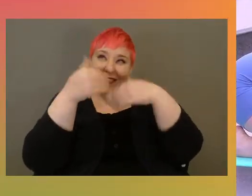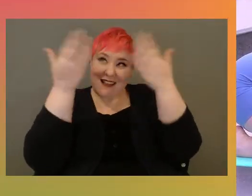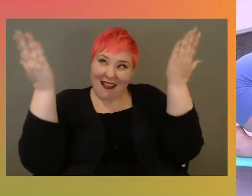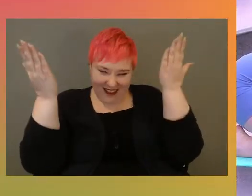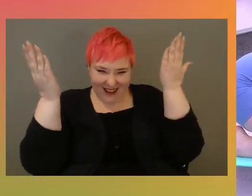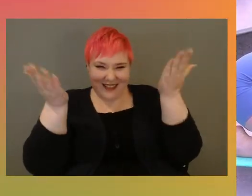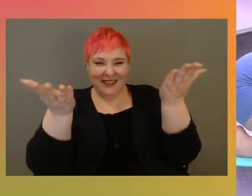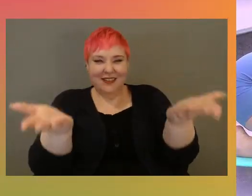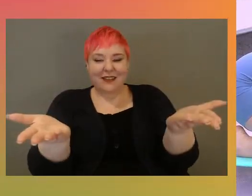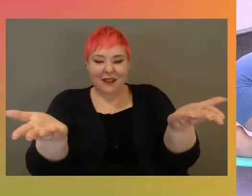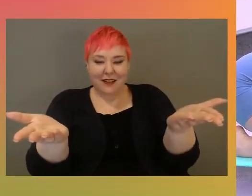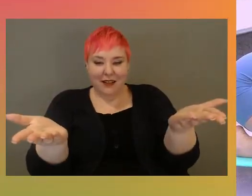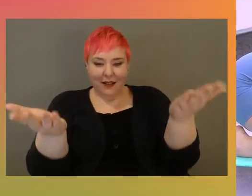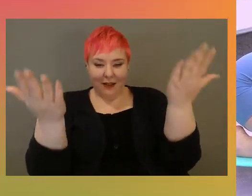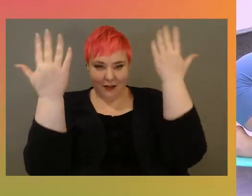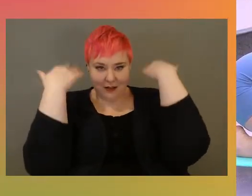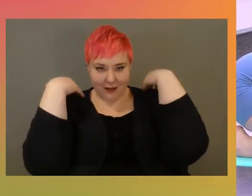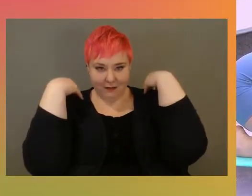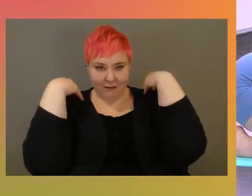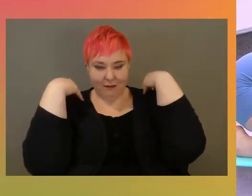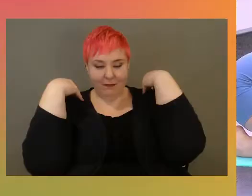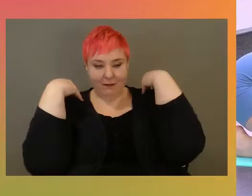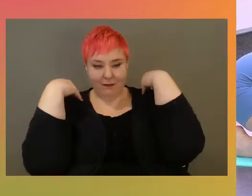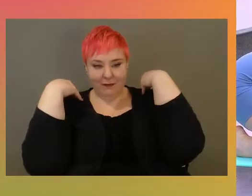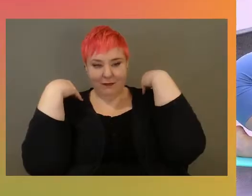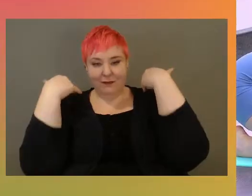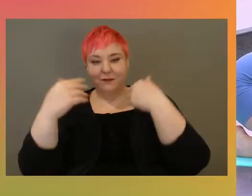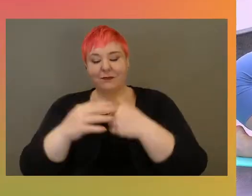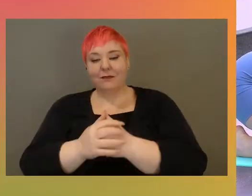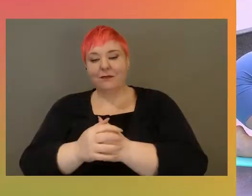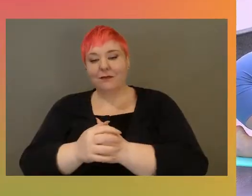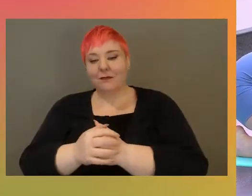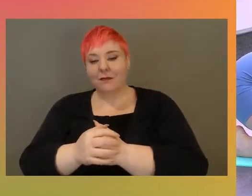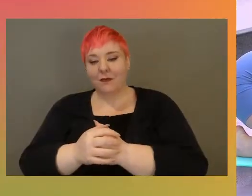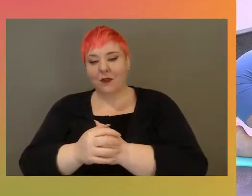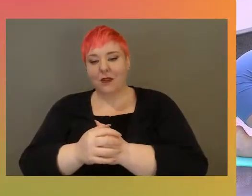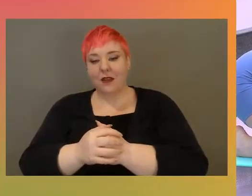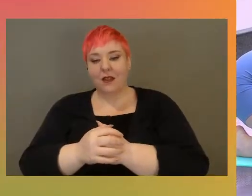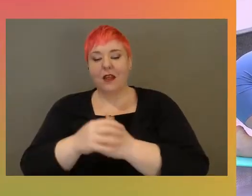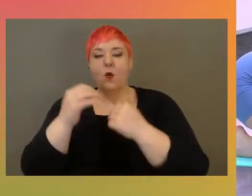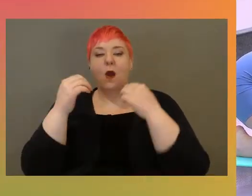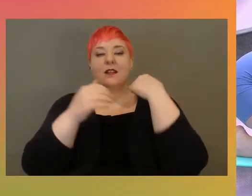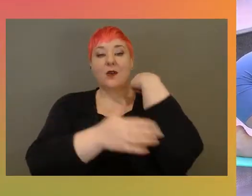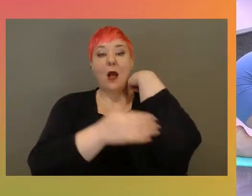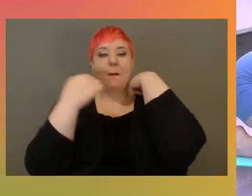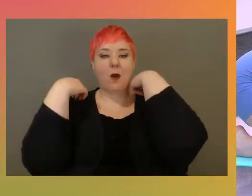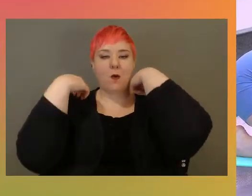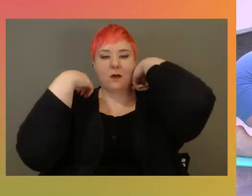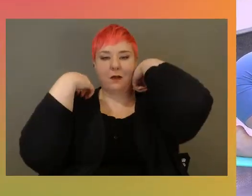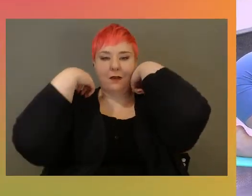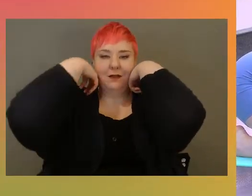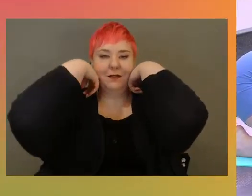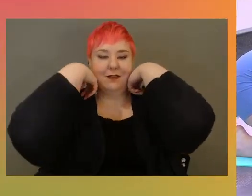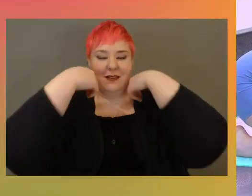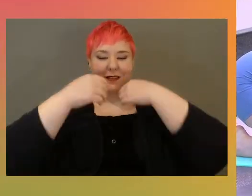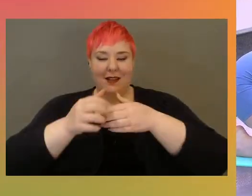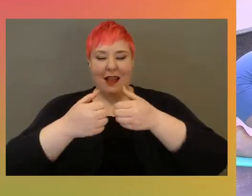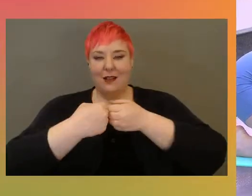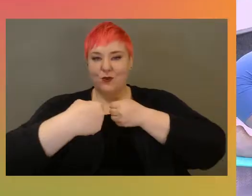CEILING, THE SKY, MY GOODNESS. BEND YOUR ELBOWS, AND TAKE YOUR